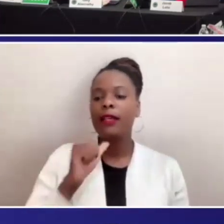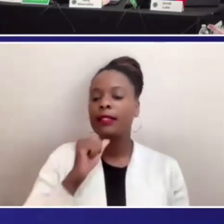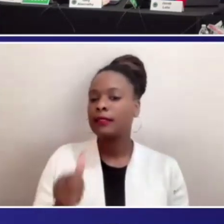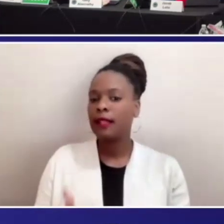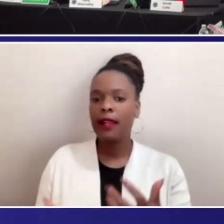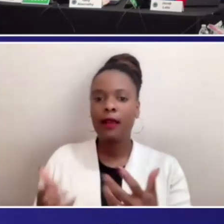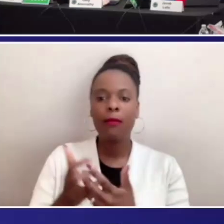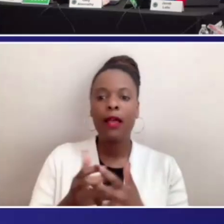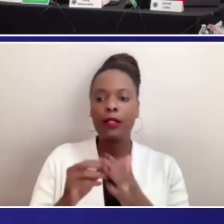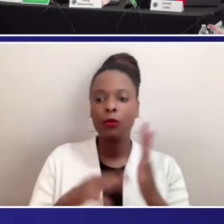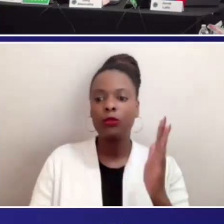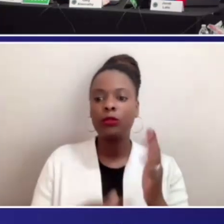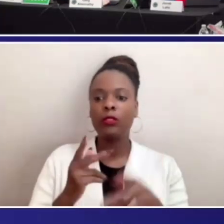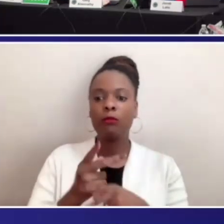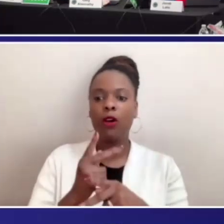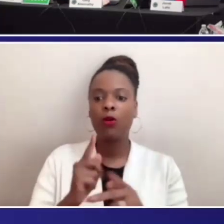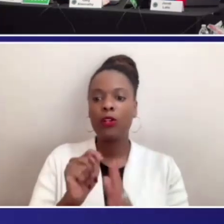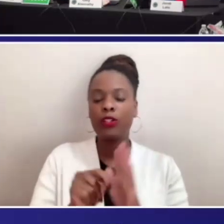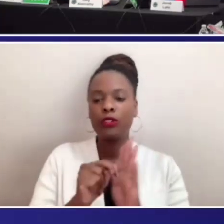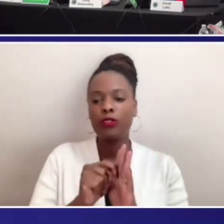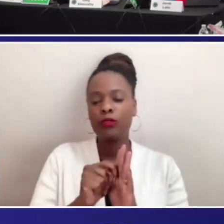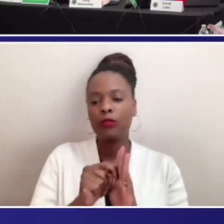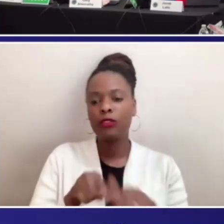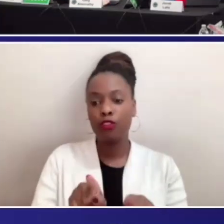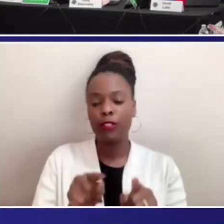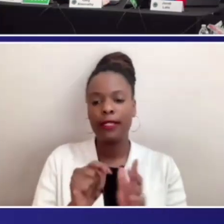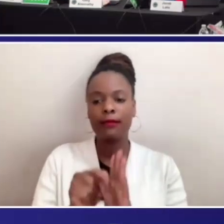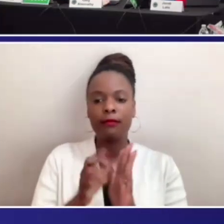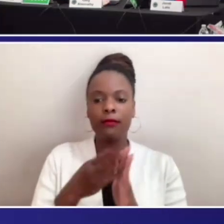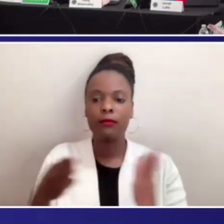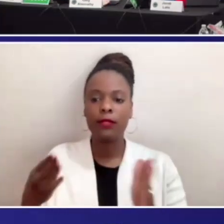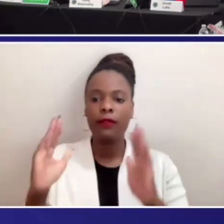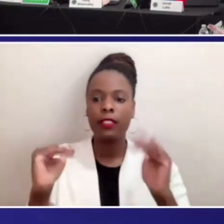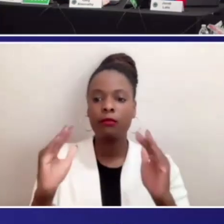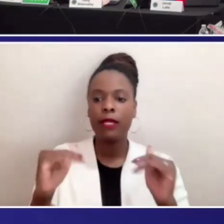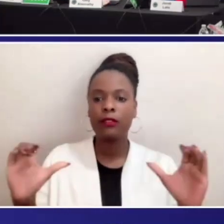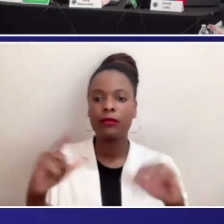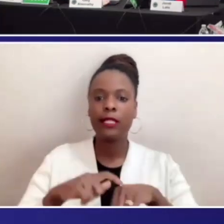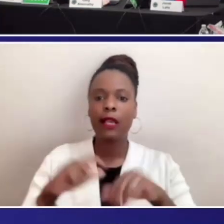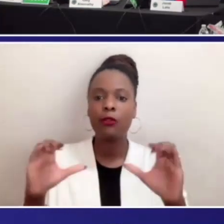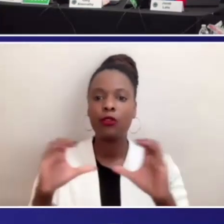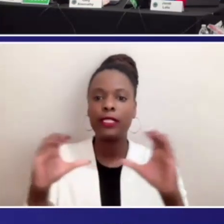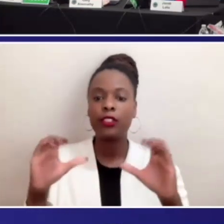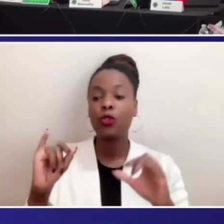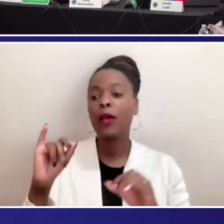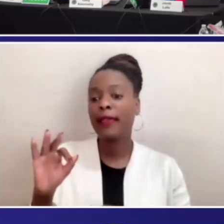borrowers during the period of the student's expected time to credential if the student, Romanette one, is enrolled in a program of study at an